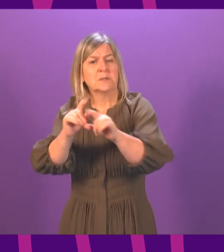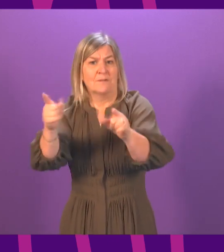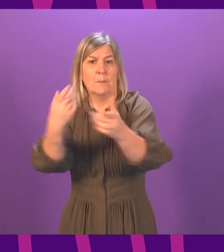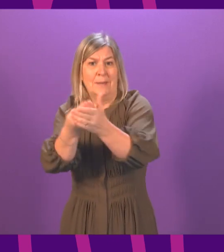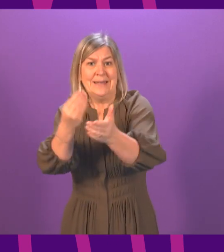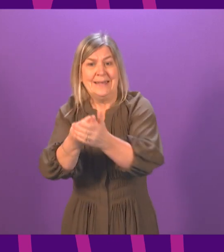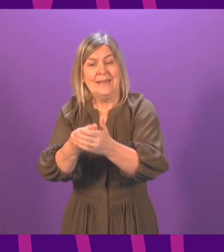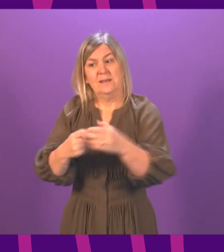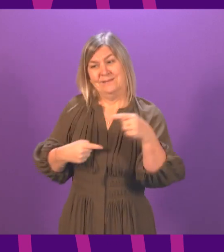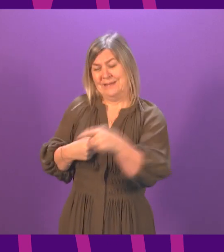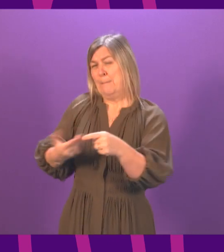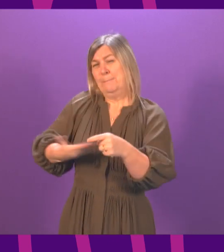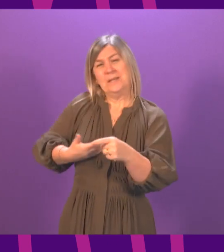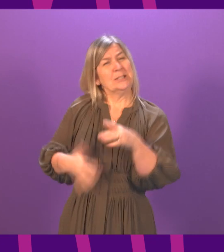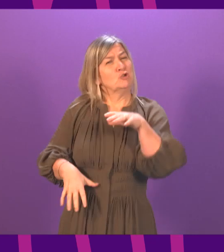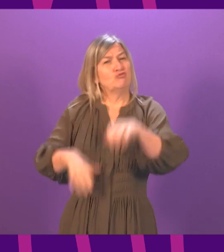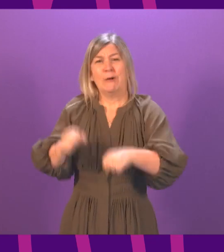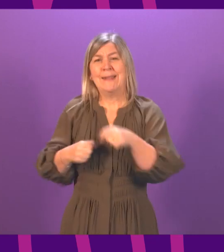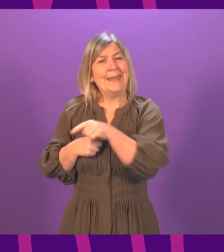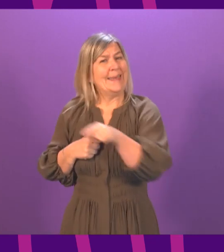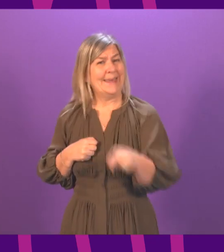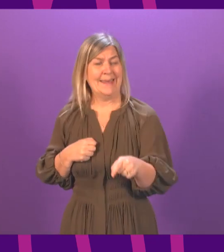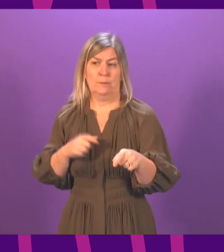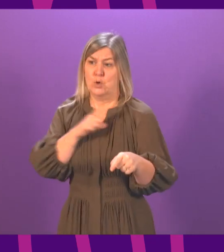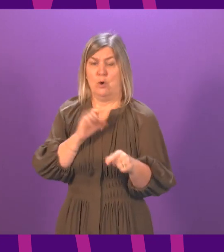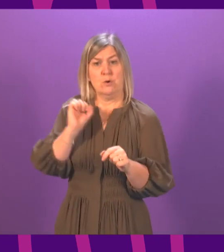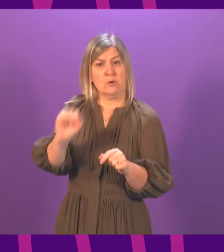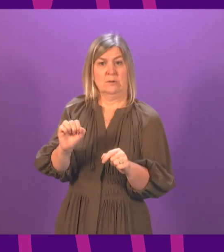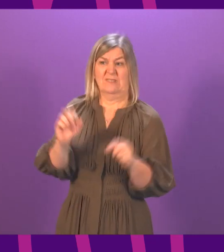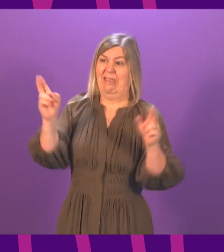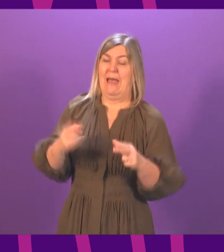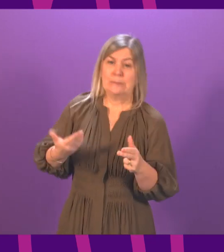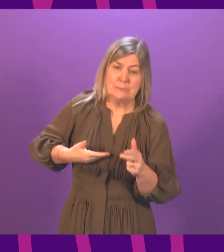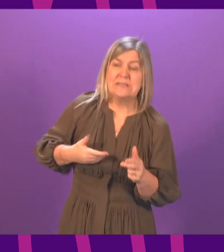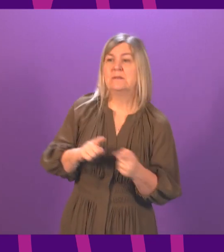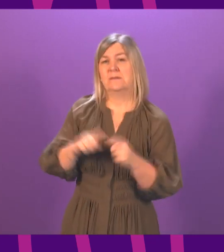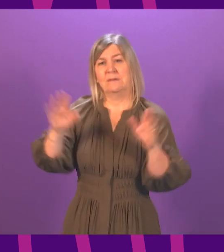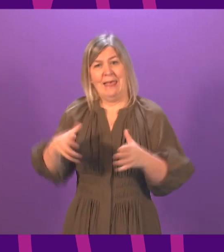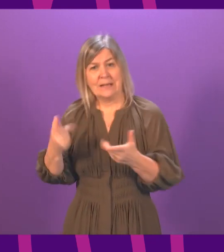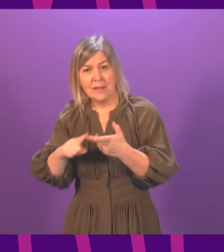survive in the face of a huge drop in footfall, as people are rightly staying at home and following